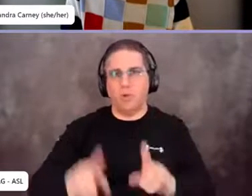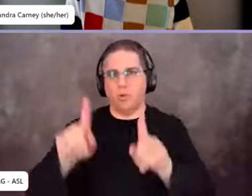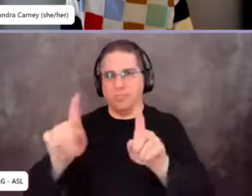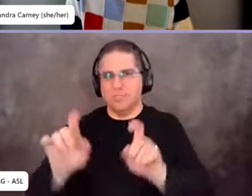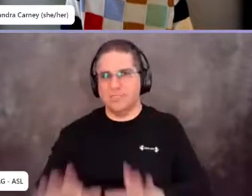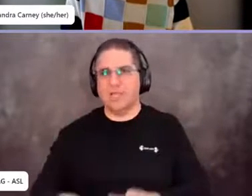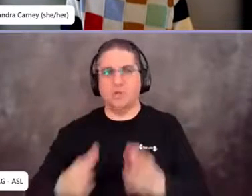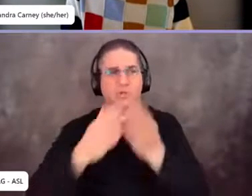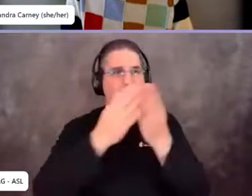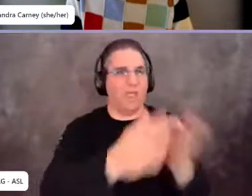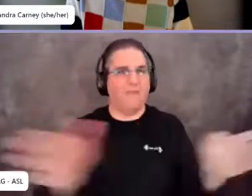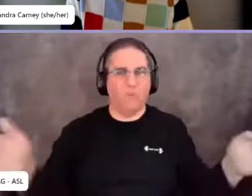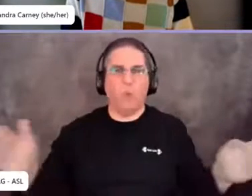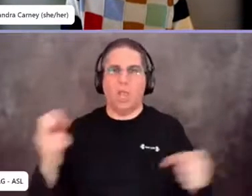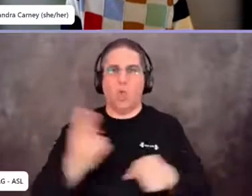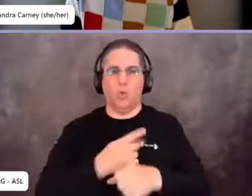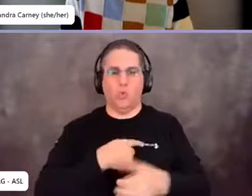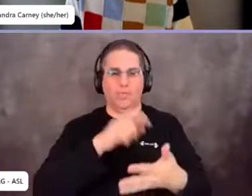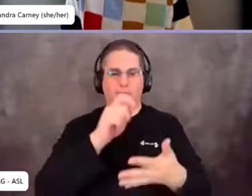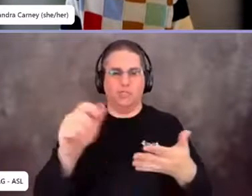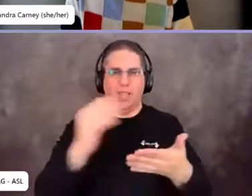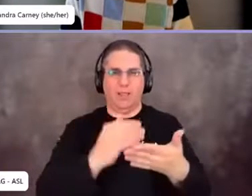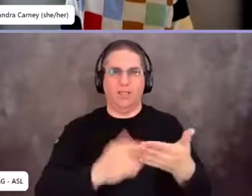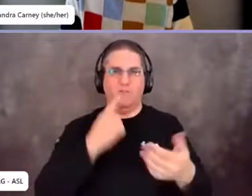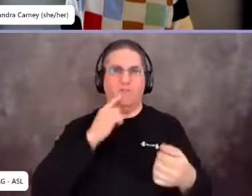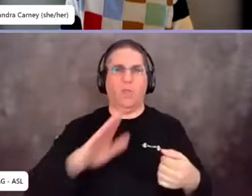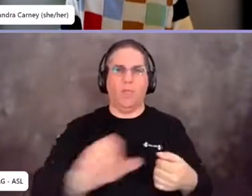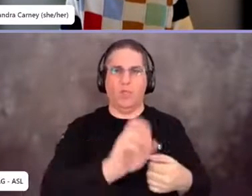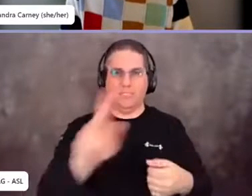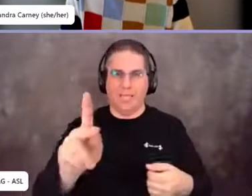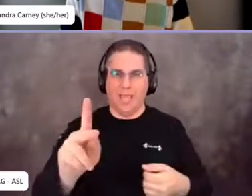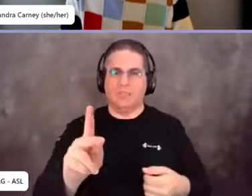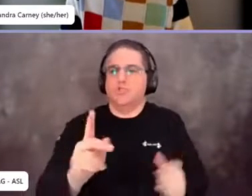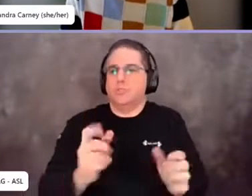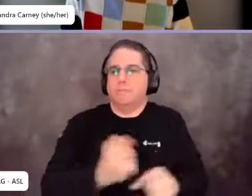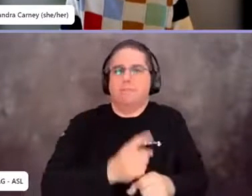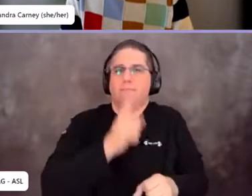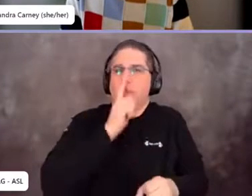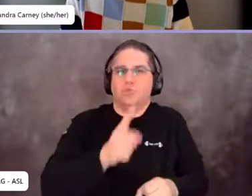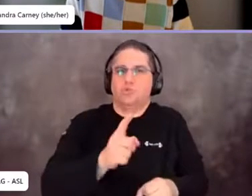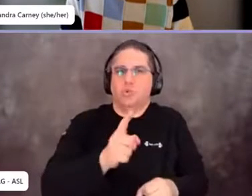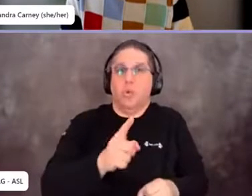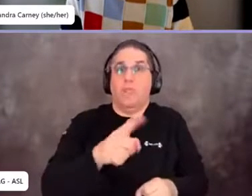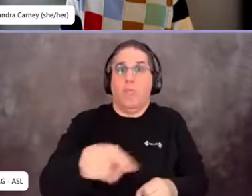with previous clients I documented checklist that